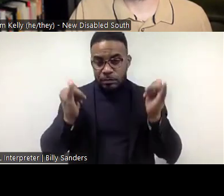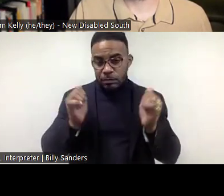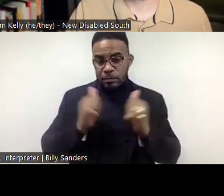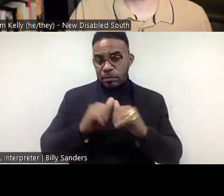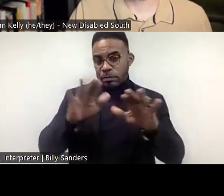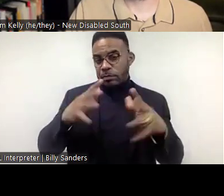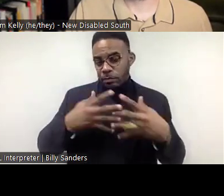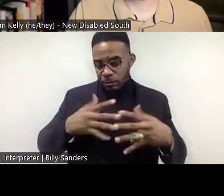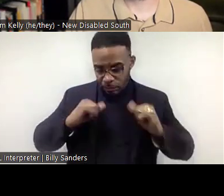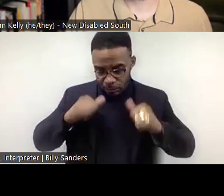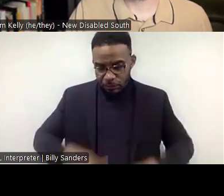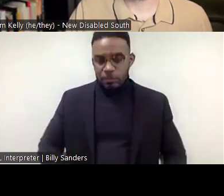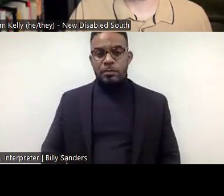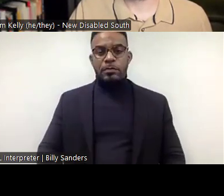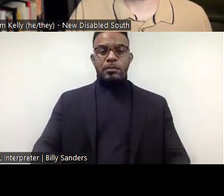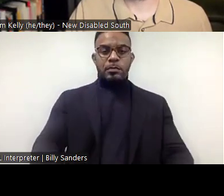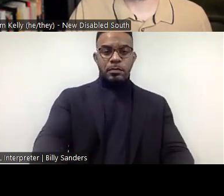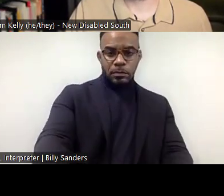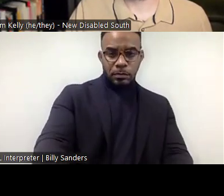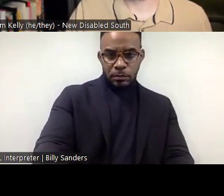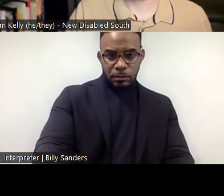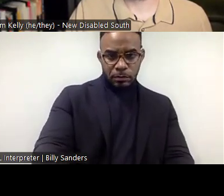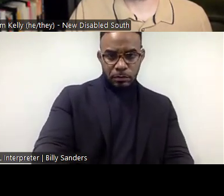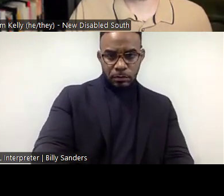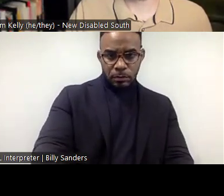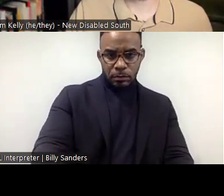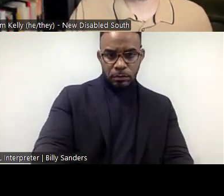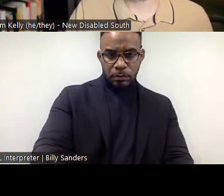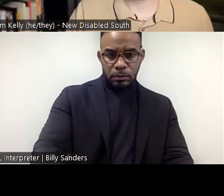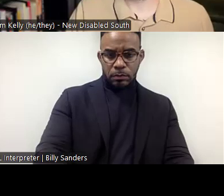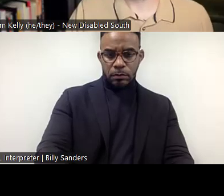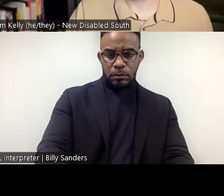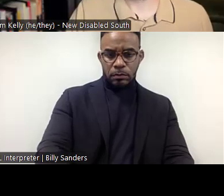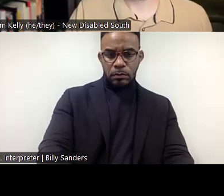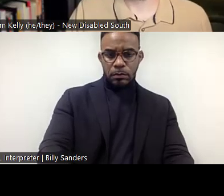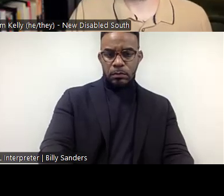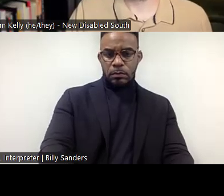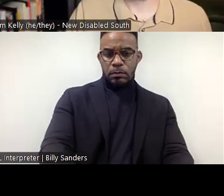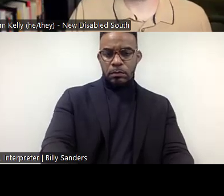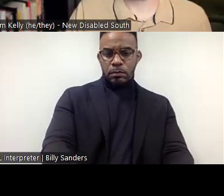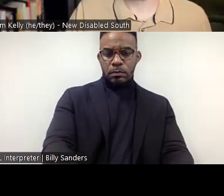, wearing tortoiseshell glasses and pearl earrings with a green sweater.